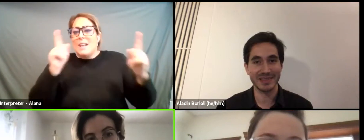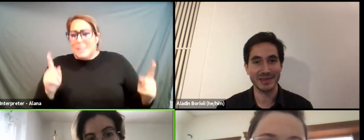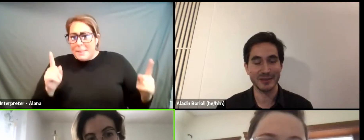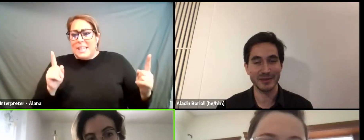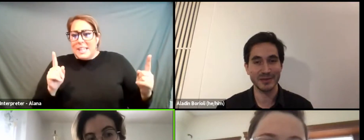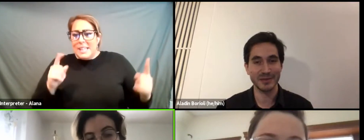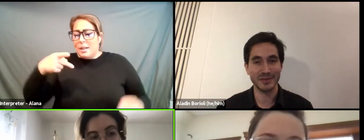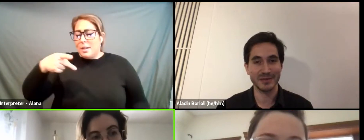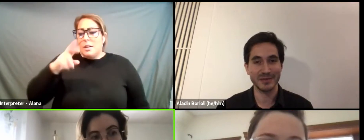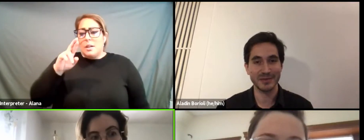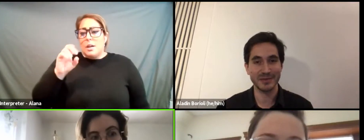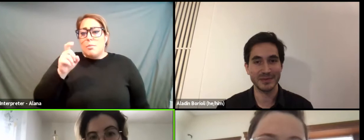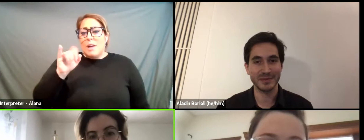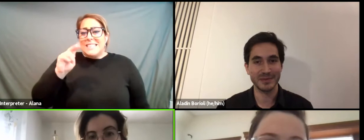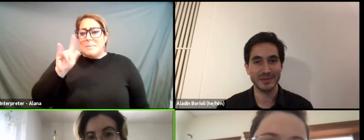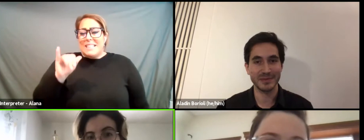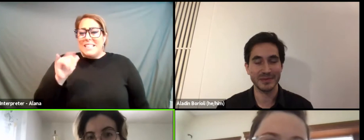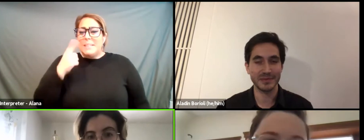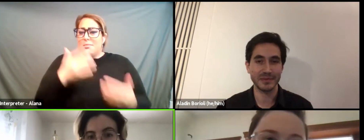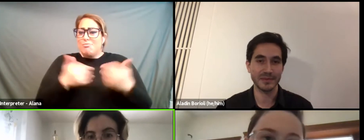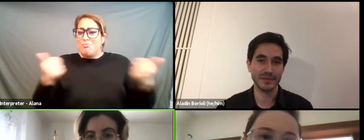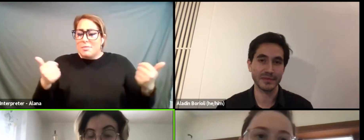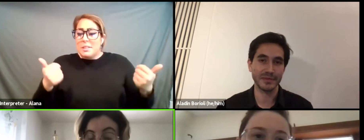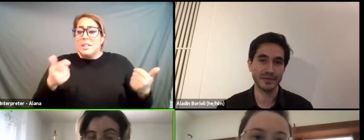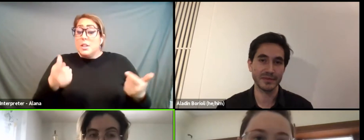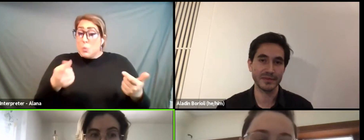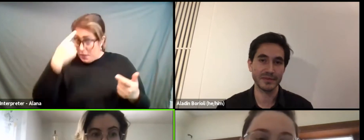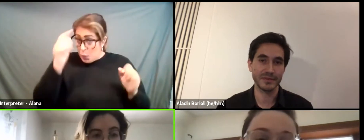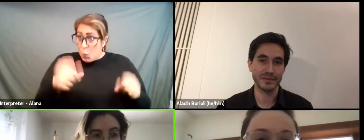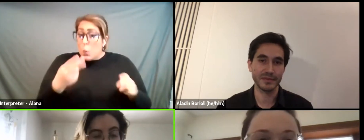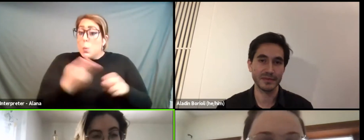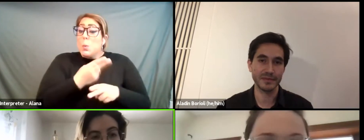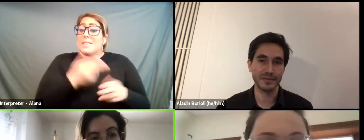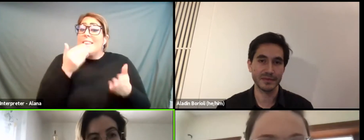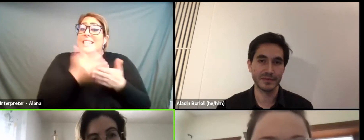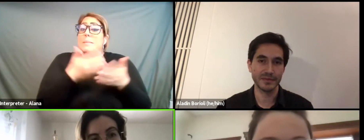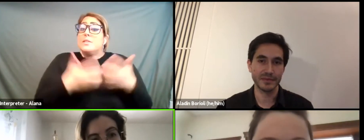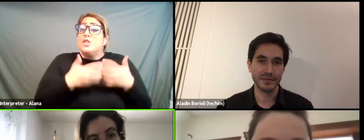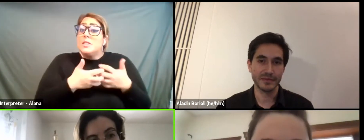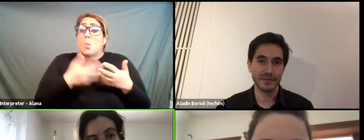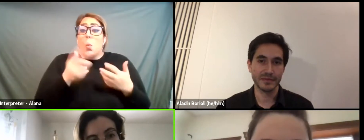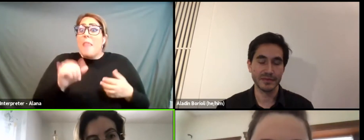you see either utilizing the Intimacy Machine or concepts like this as a beekeeper moving forward?